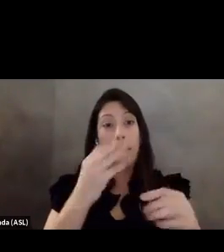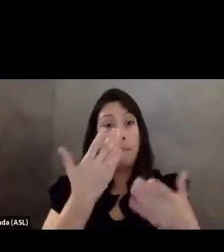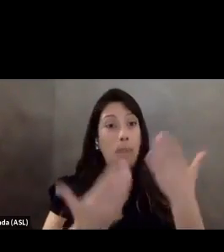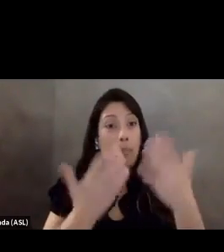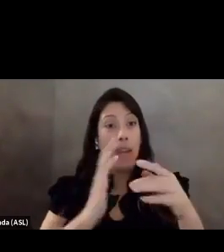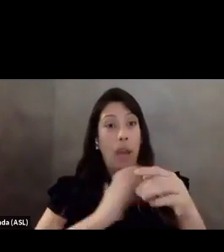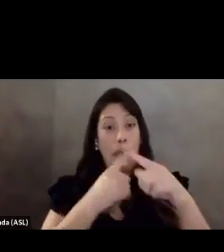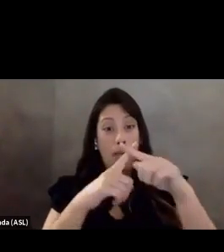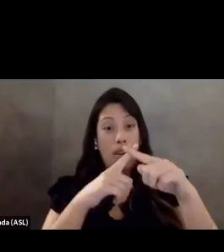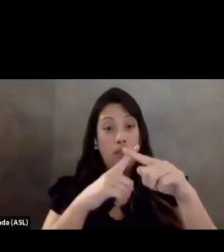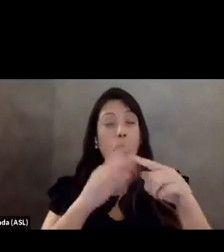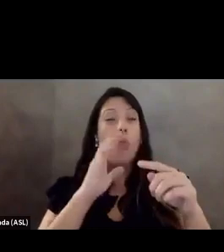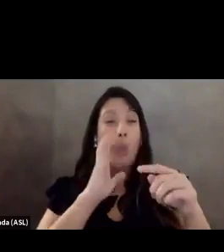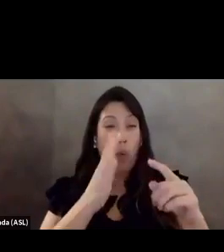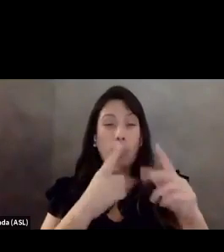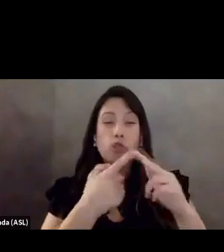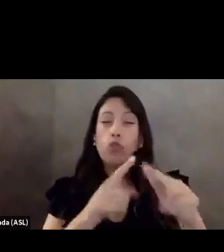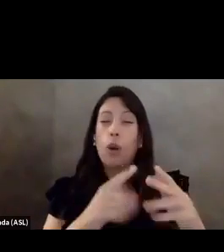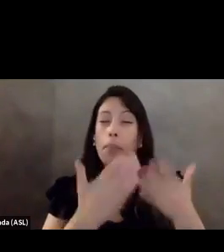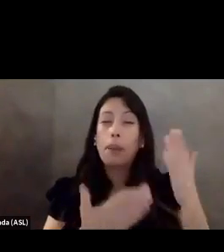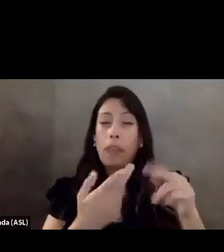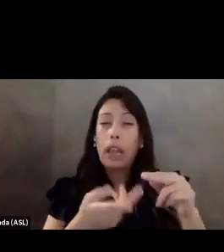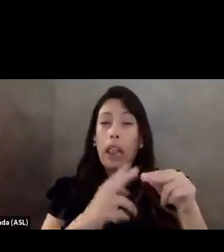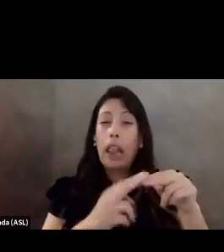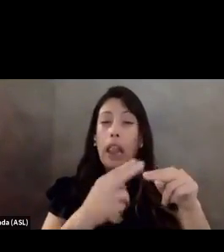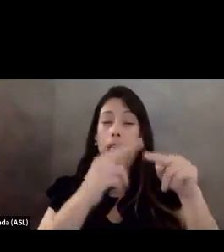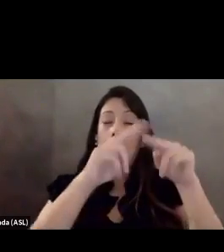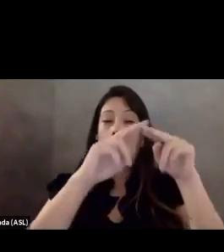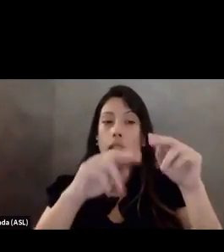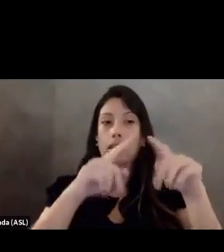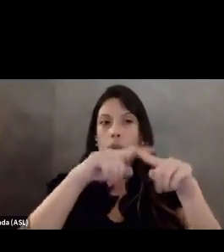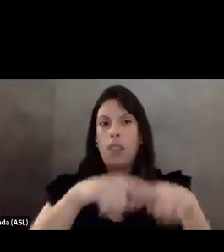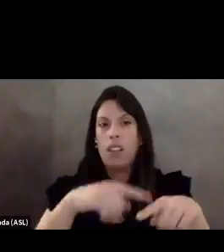little bit initially, depending on the numbers of cases we find. But that's a good thing,